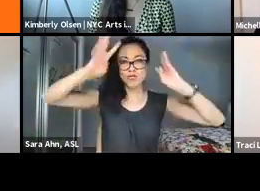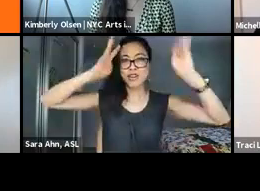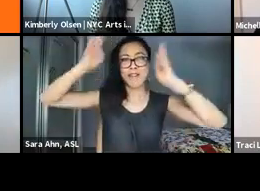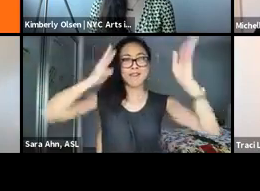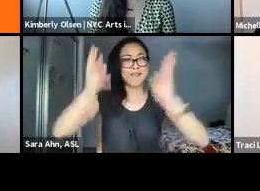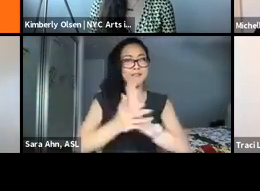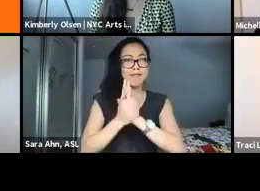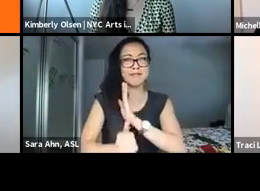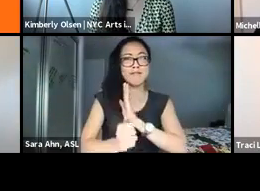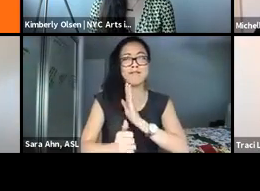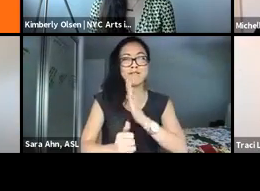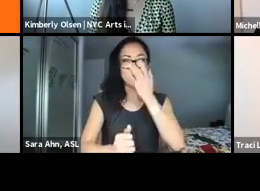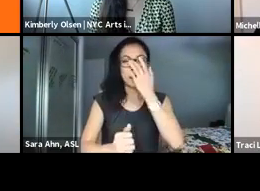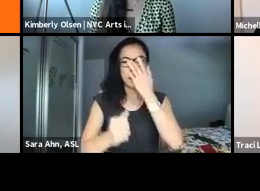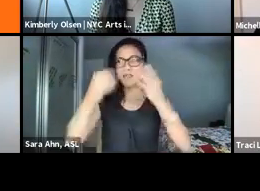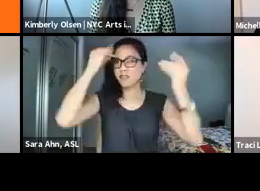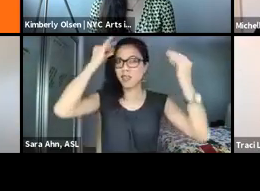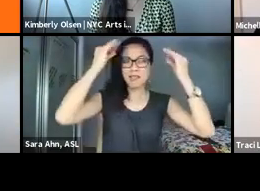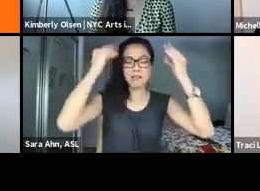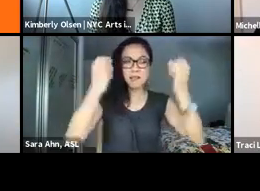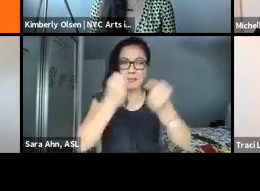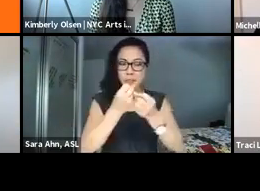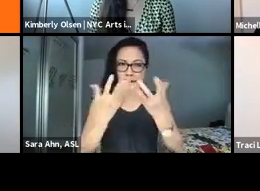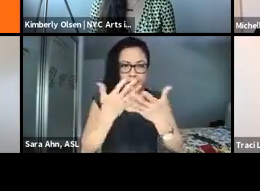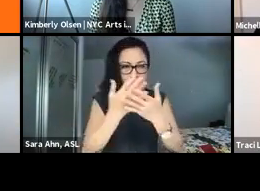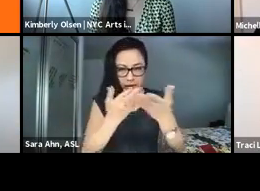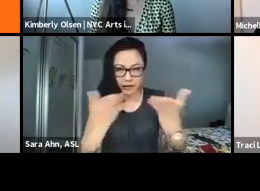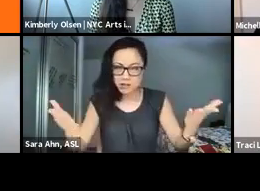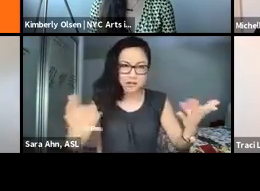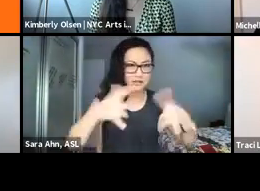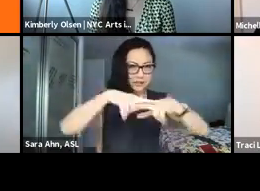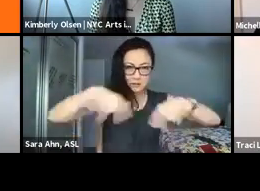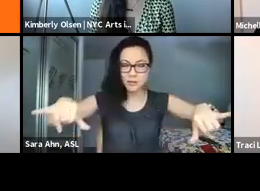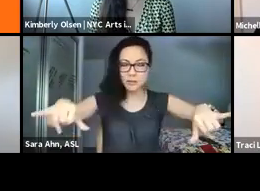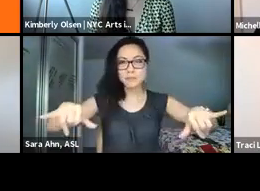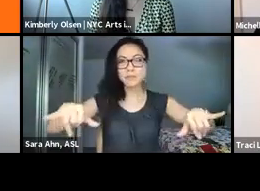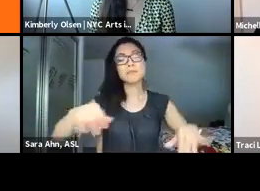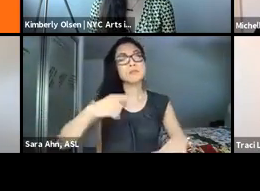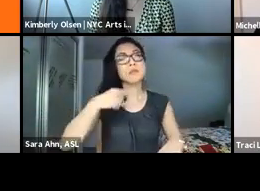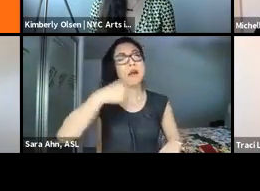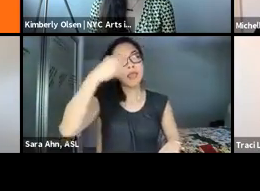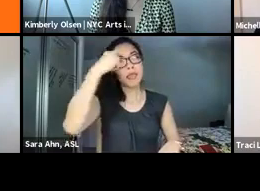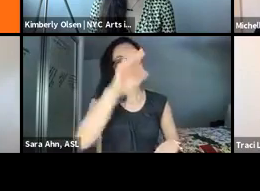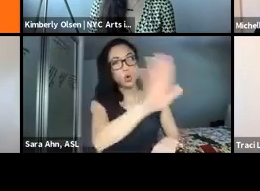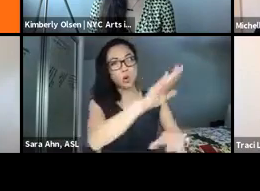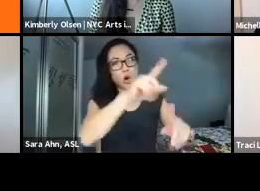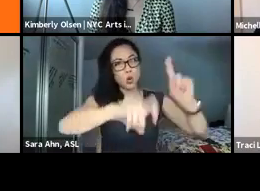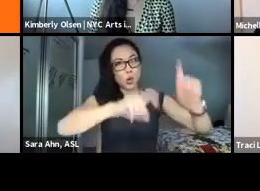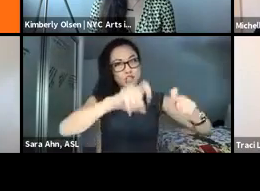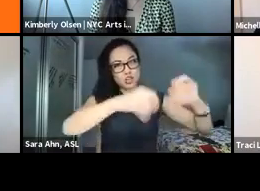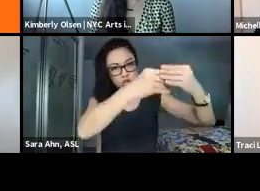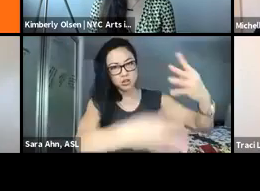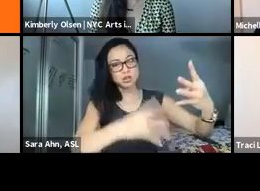questions, because obviously, we just began this. This just began. We have no idea of